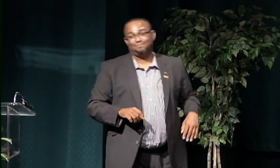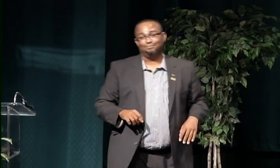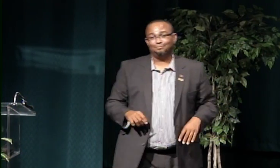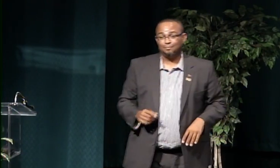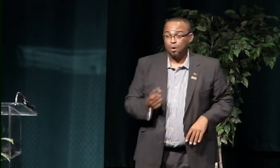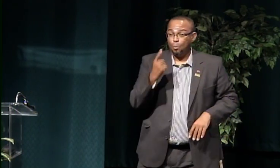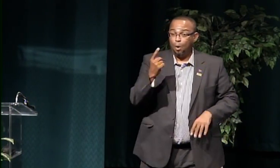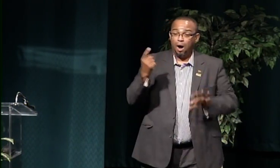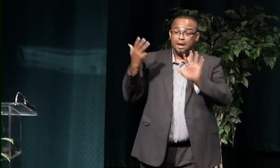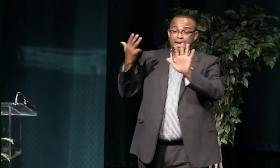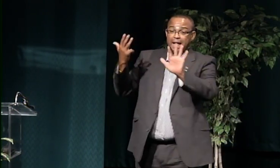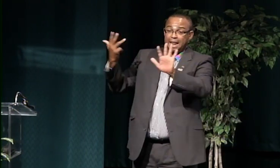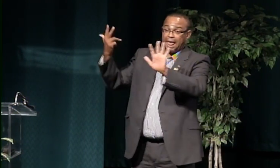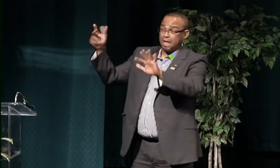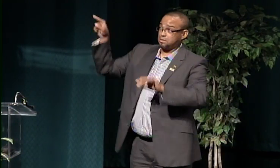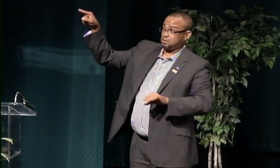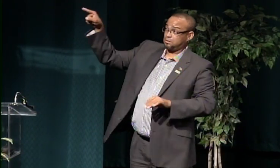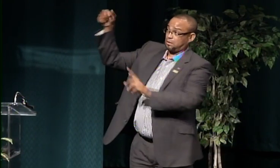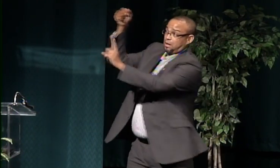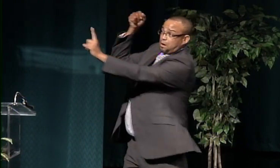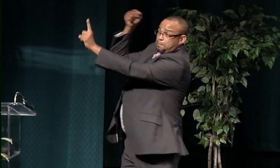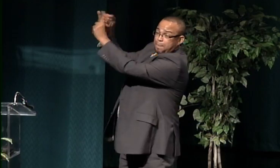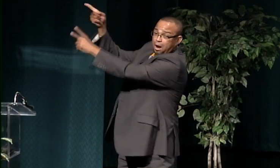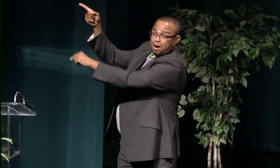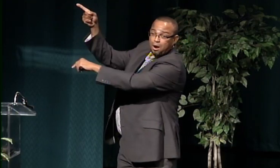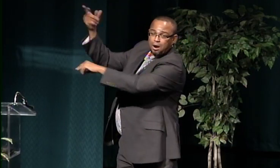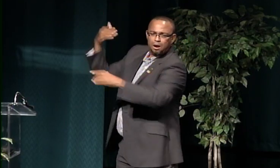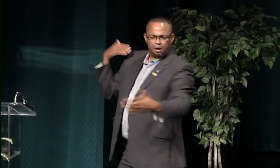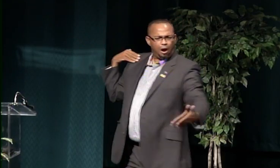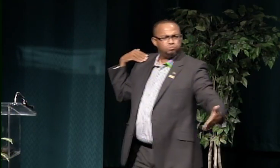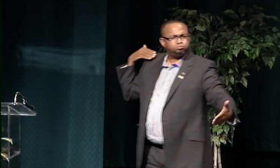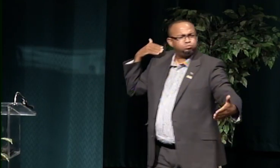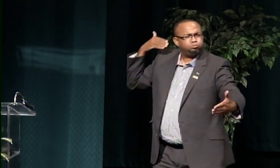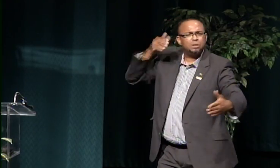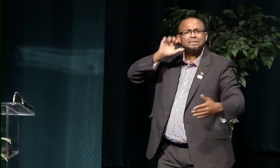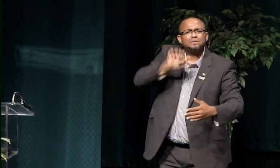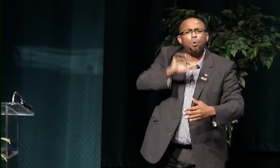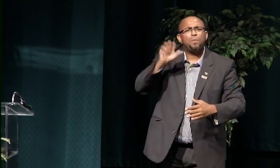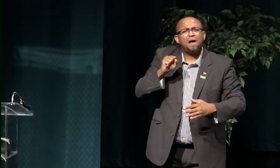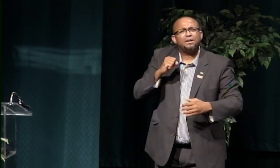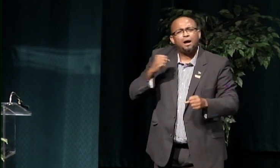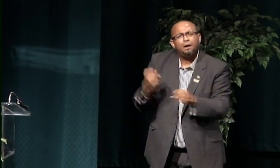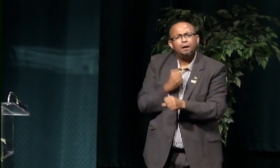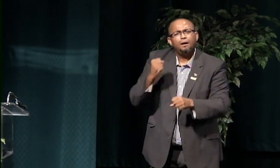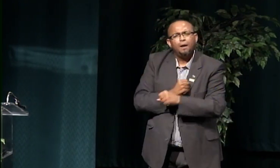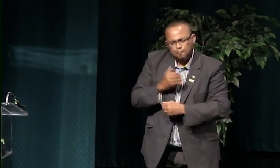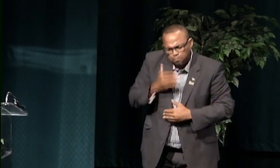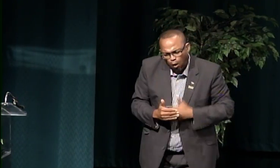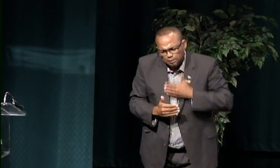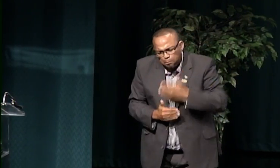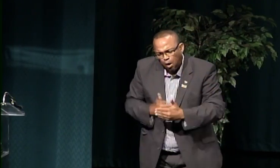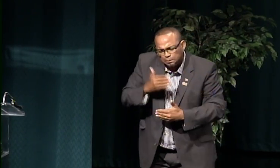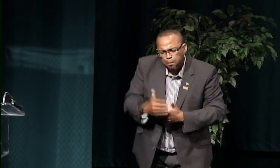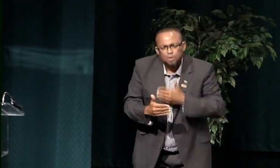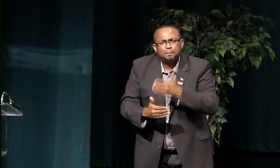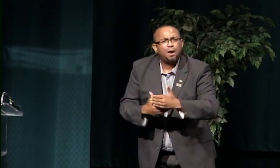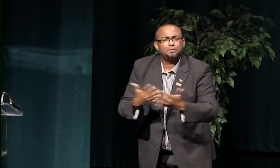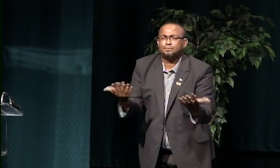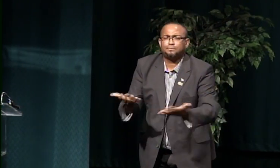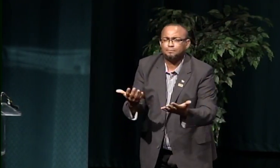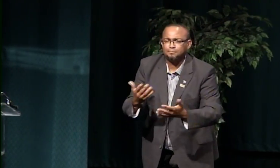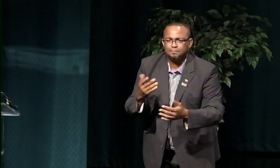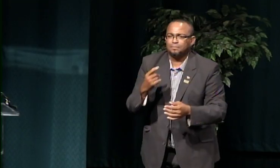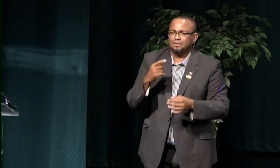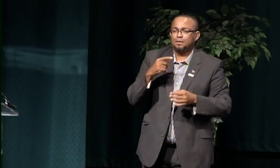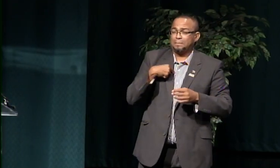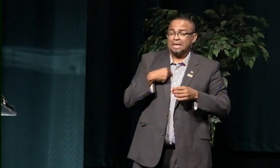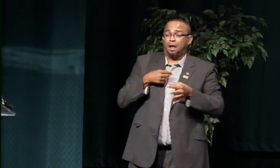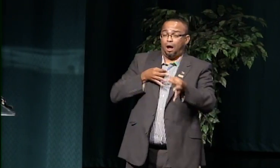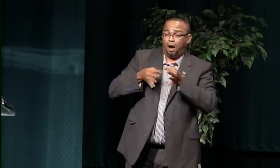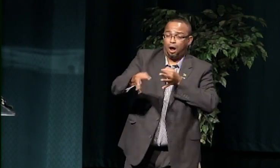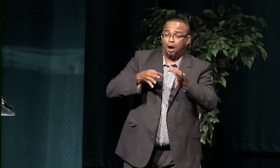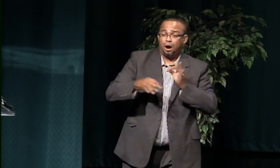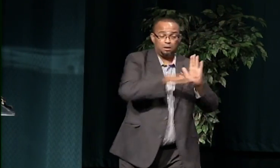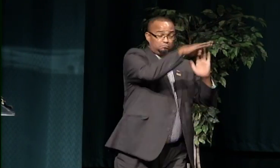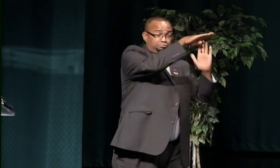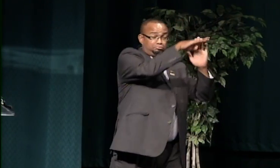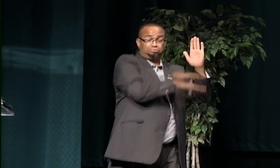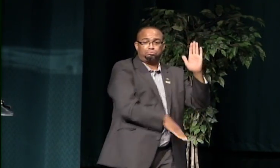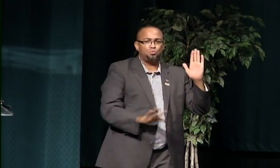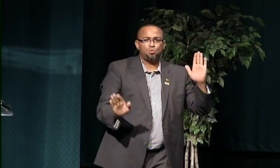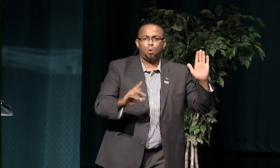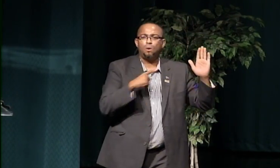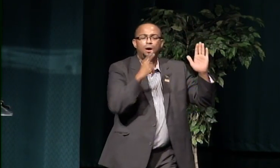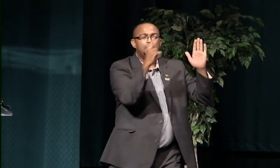In 1996, South Africa made significant strides.